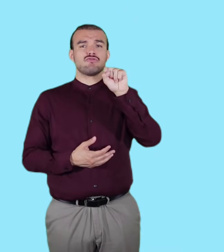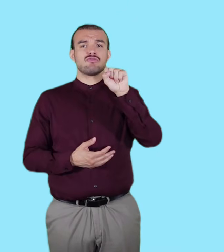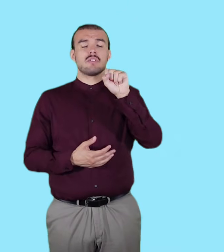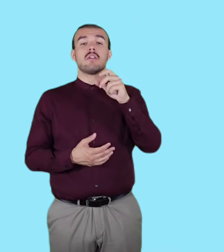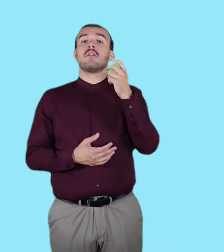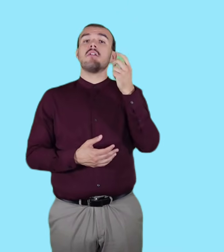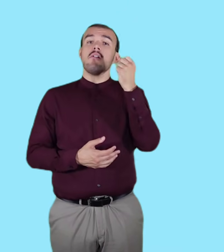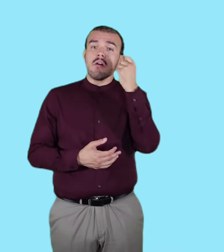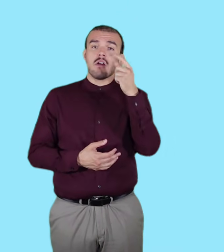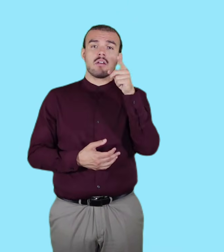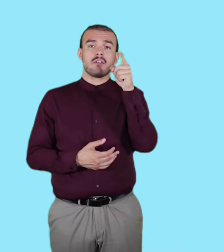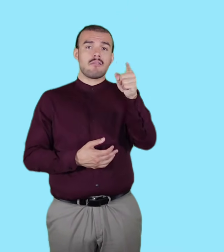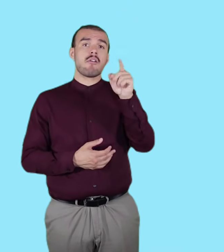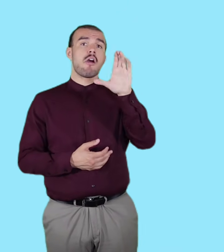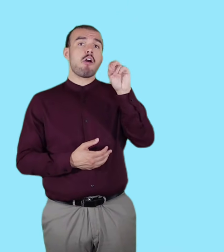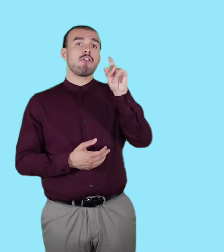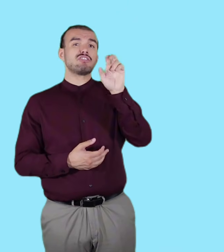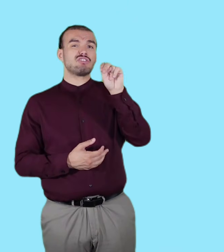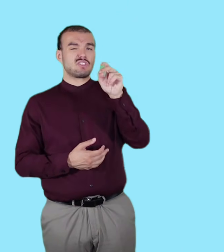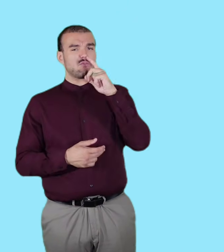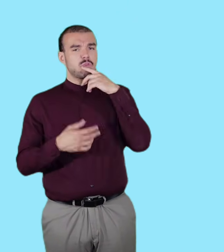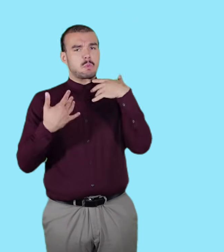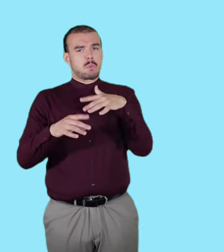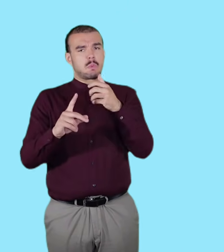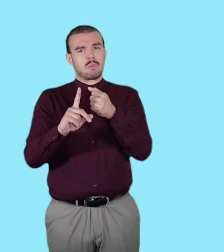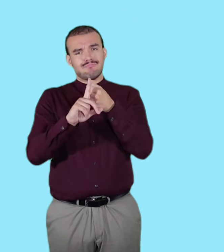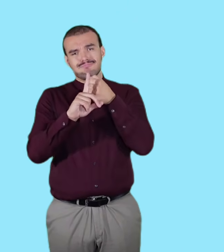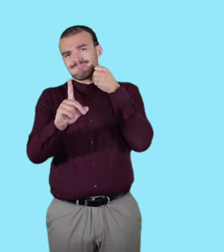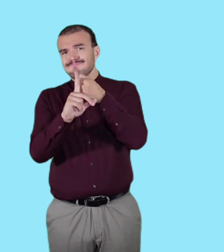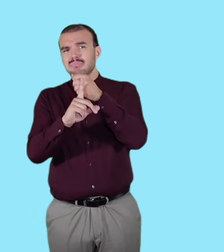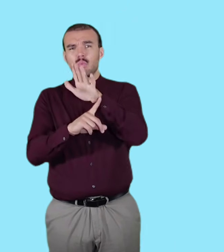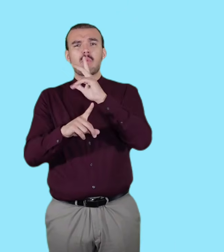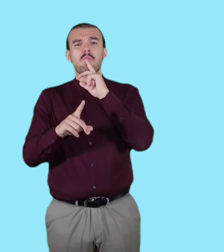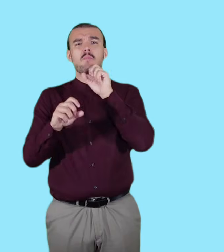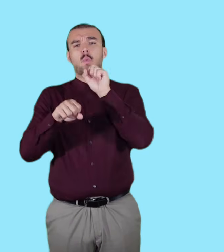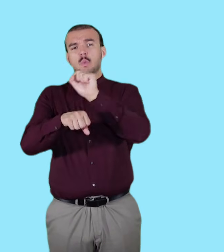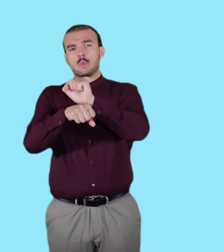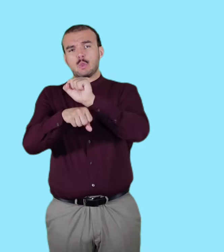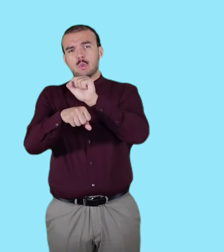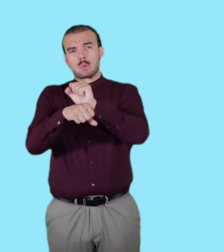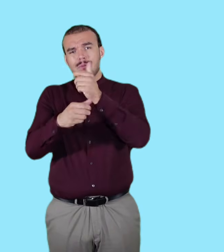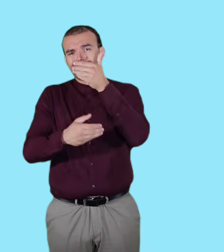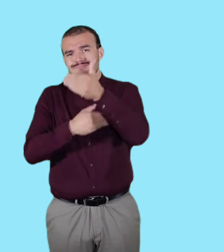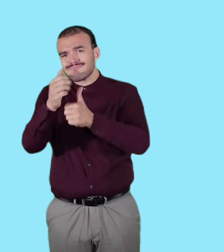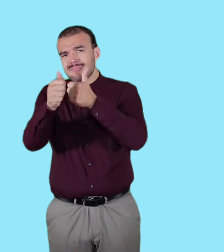and that condition substantially impairs your ability to fulfill the work requirement.